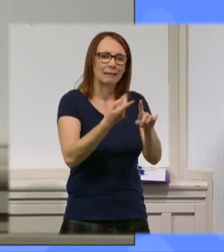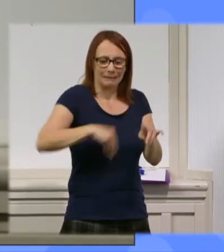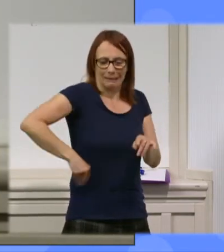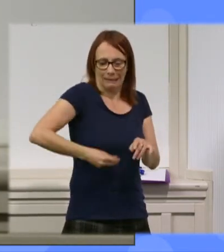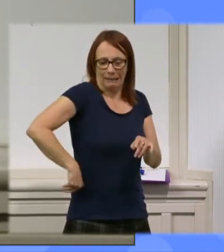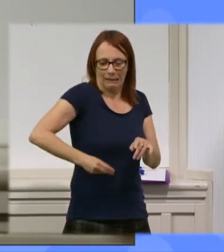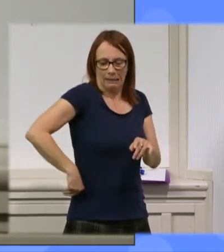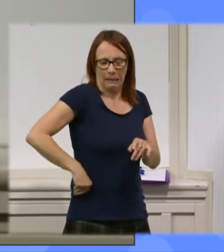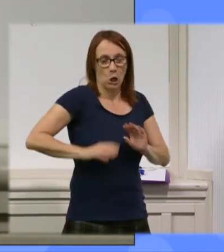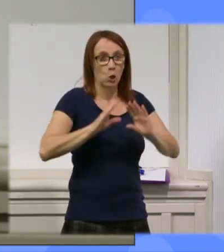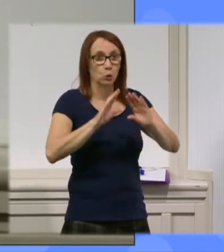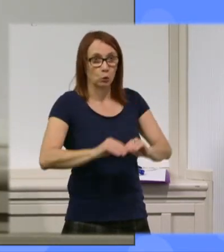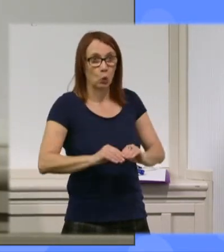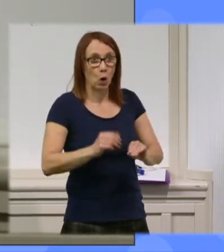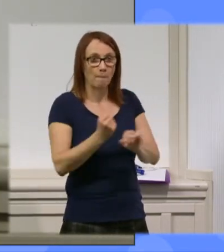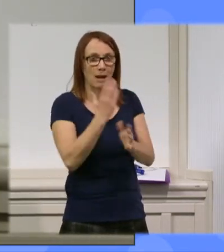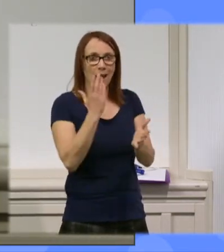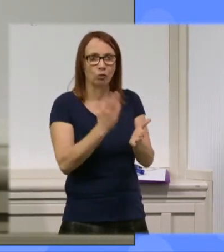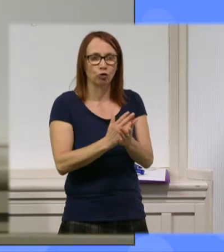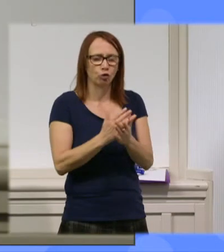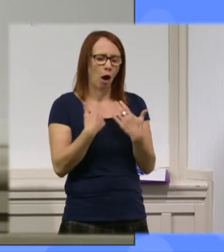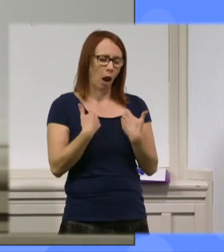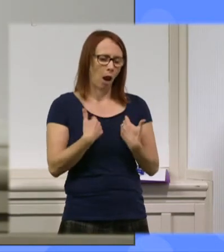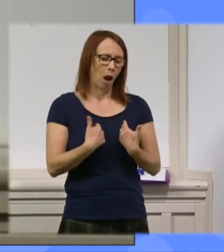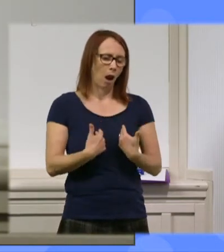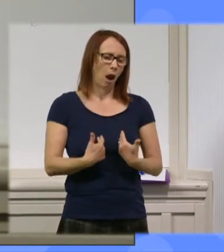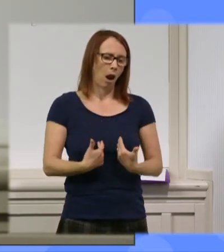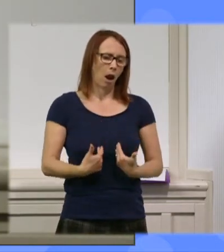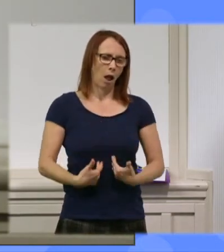and billionaires are contributing all this investment money that we need to